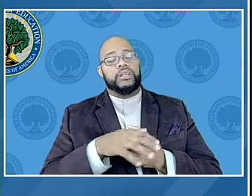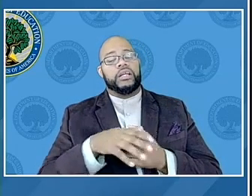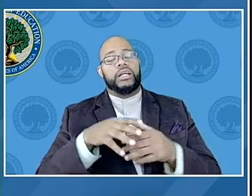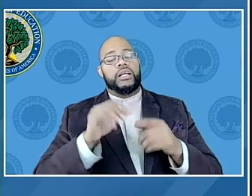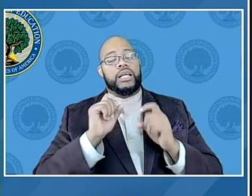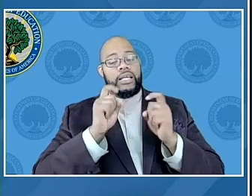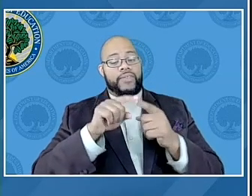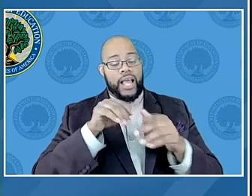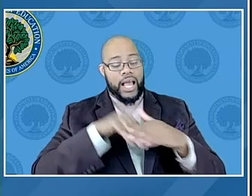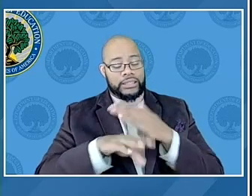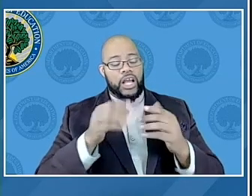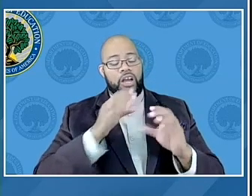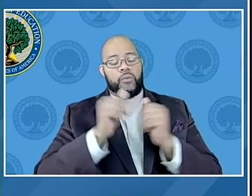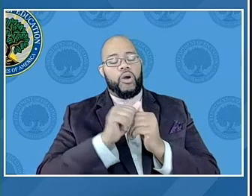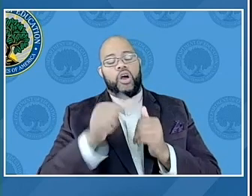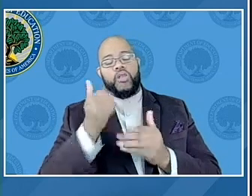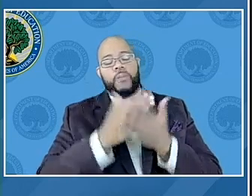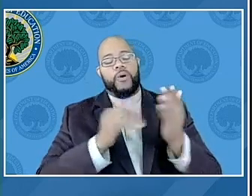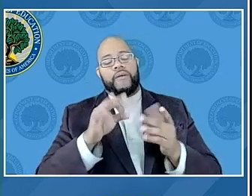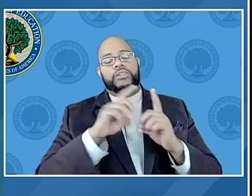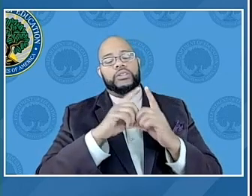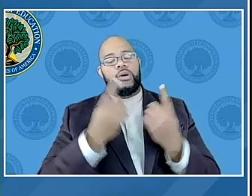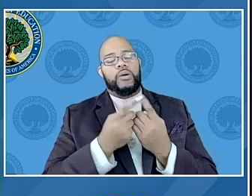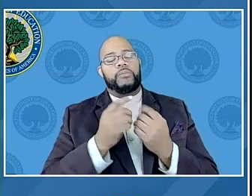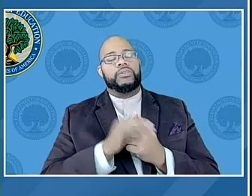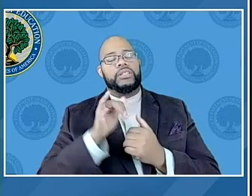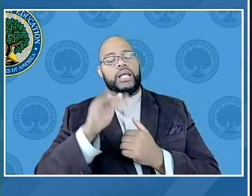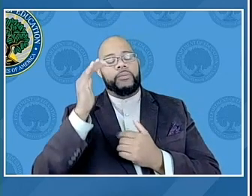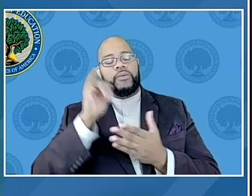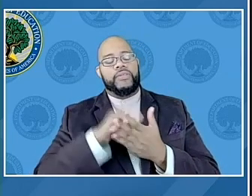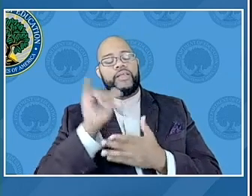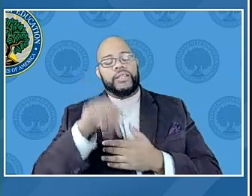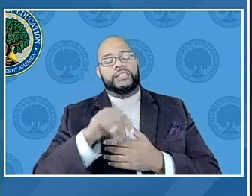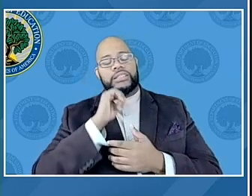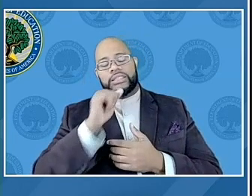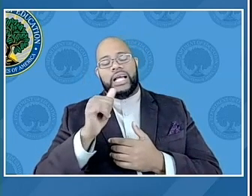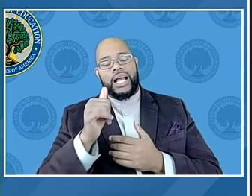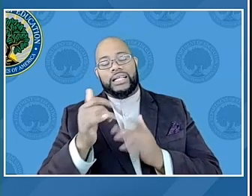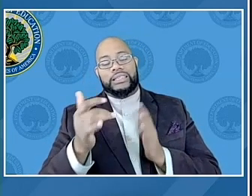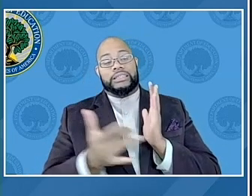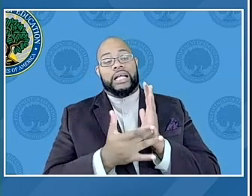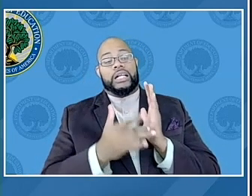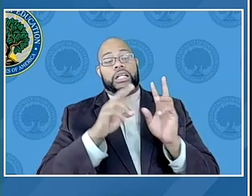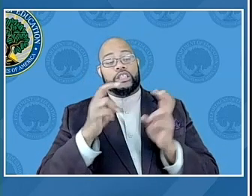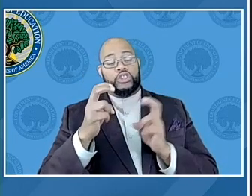with other parts of the Department, it appears that this is not a technical issue, but a priority issue.